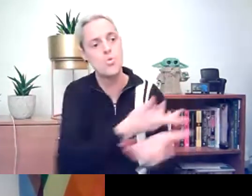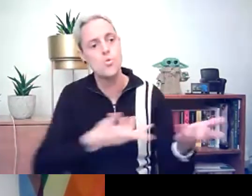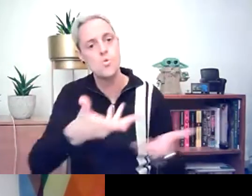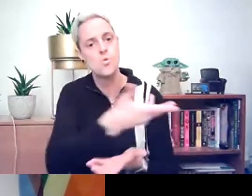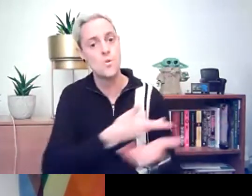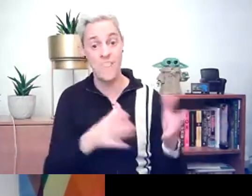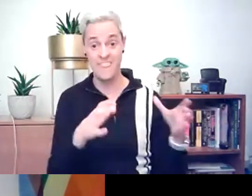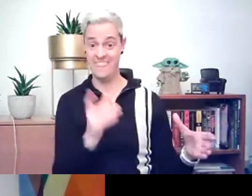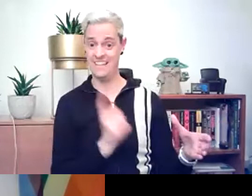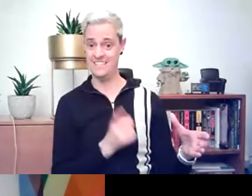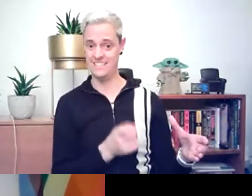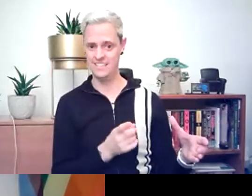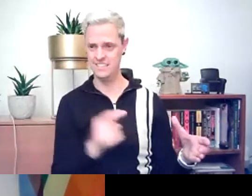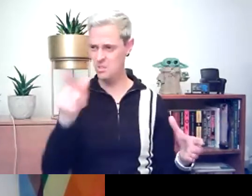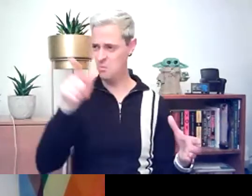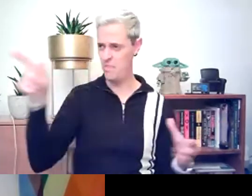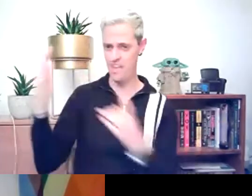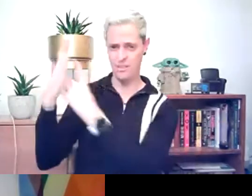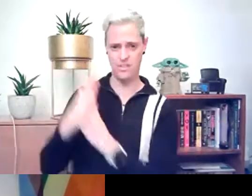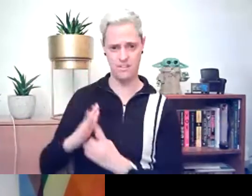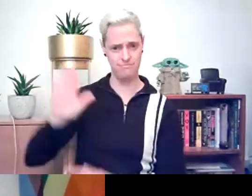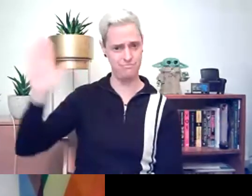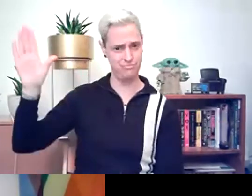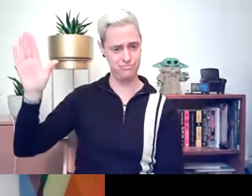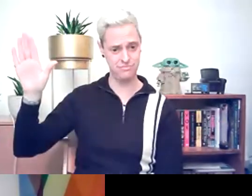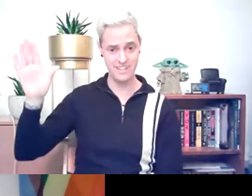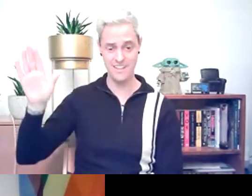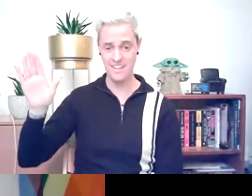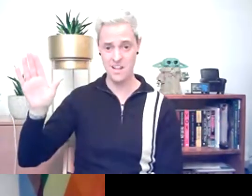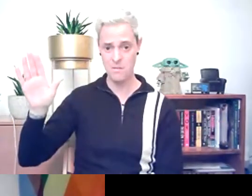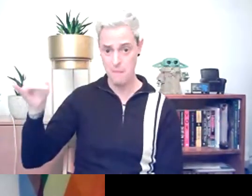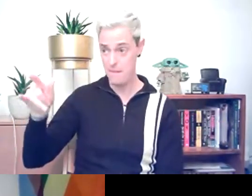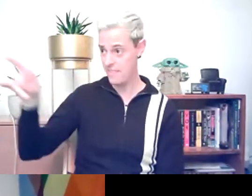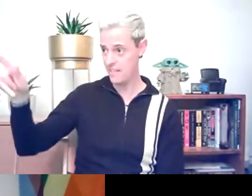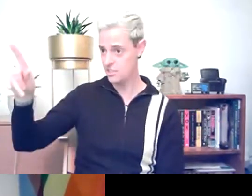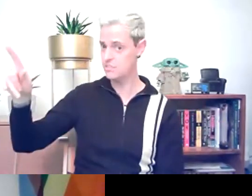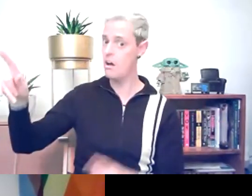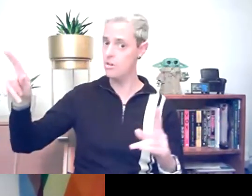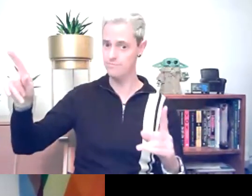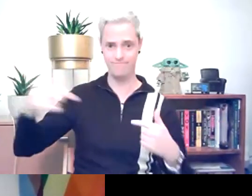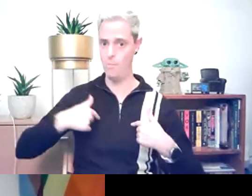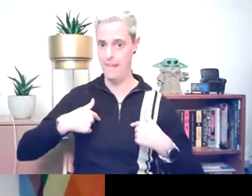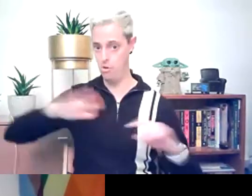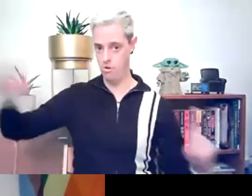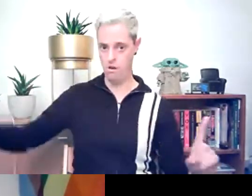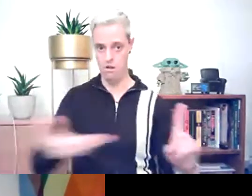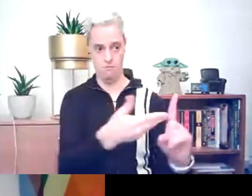so utterly ridiculous they're really, really repeatable and they just need some sit down have 18:57:51 a conversation with the stuff that